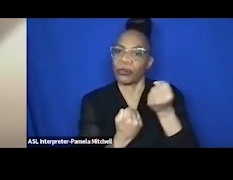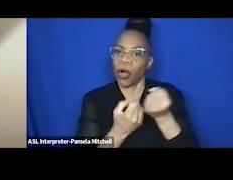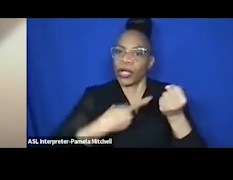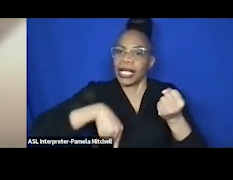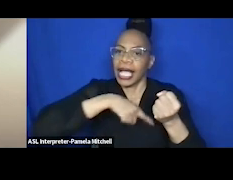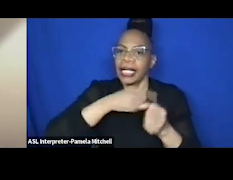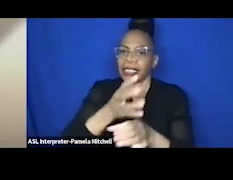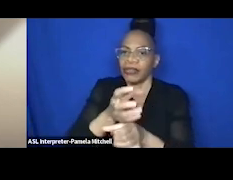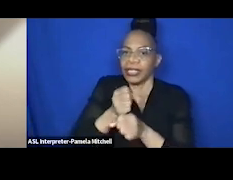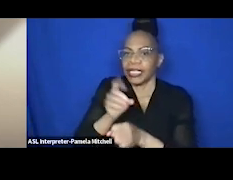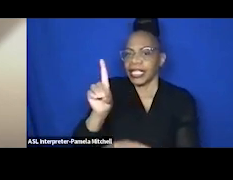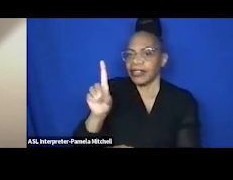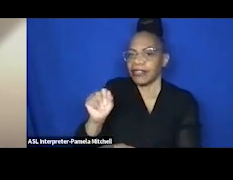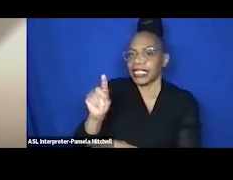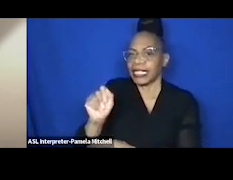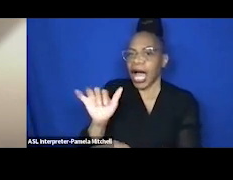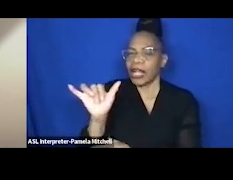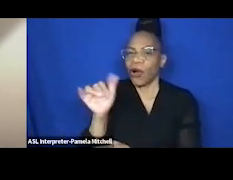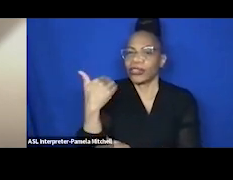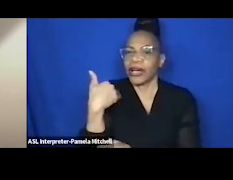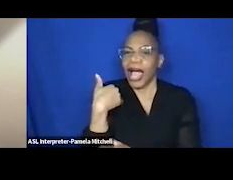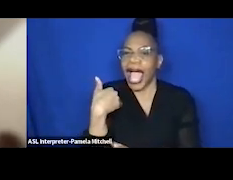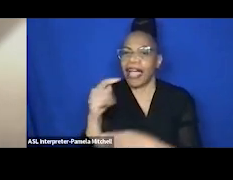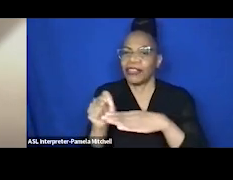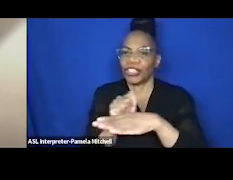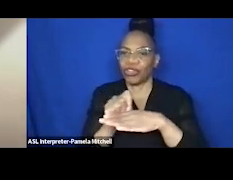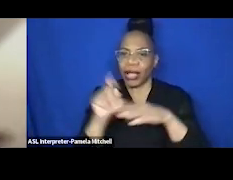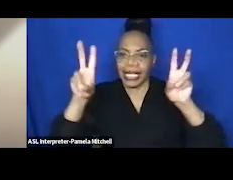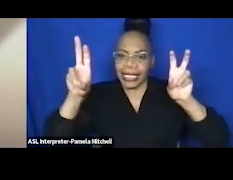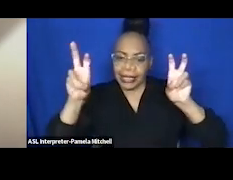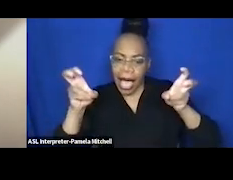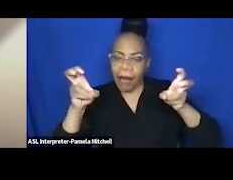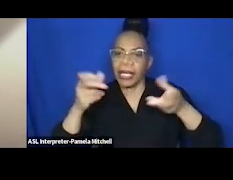with coming up with training topics, and, again, with helping facilitate that conversation